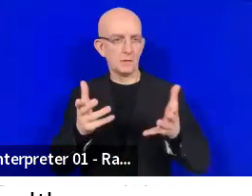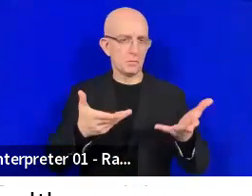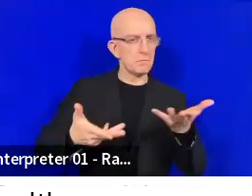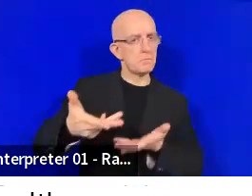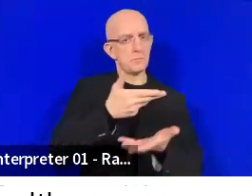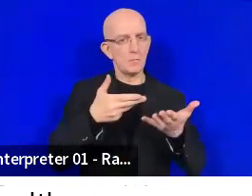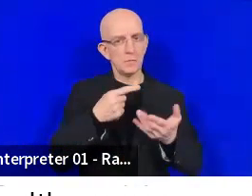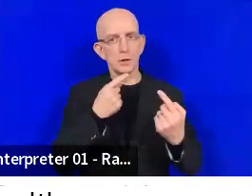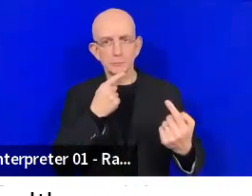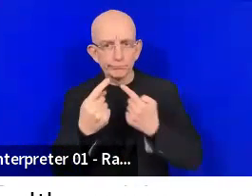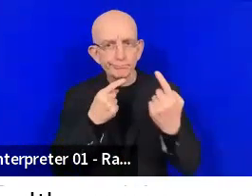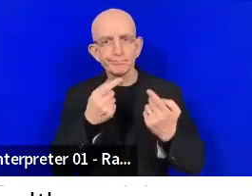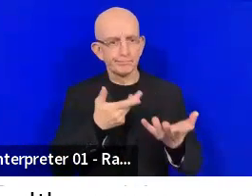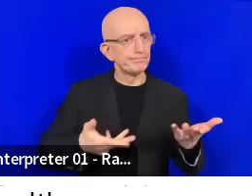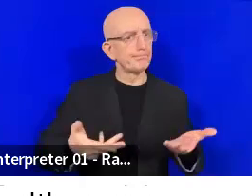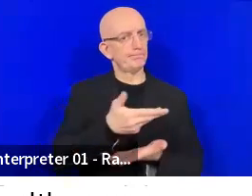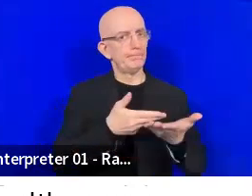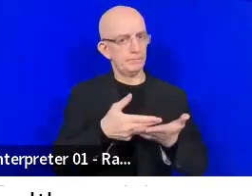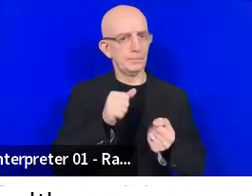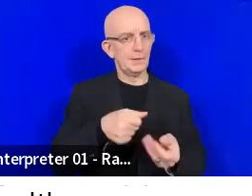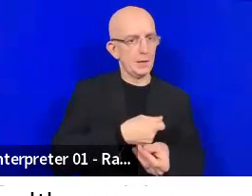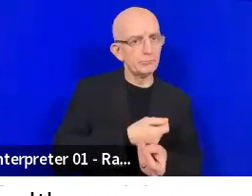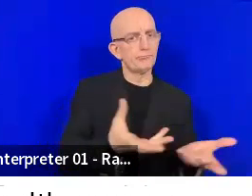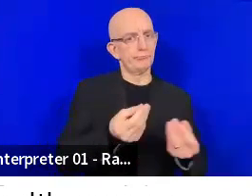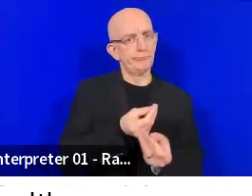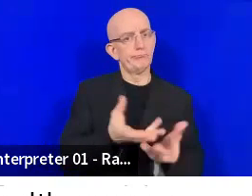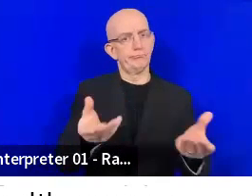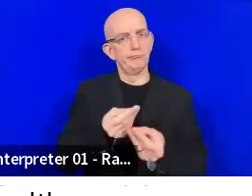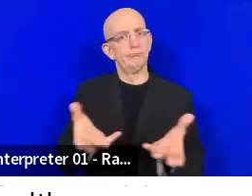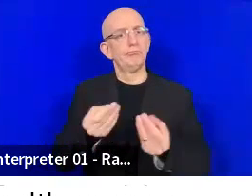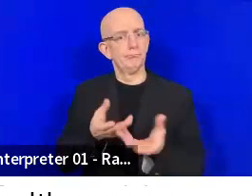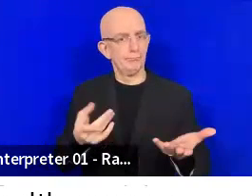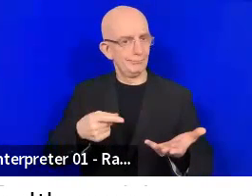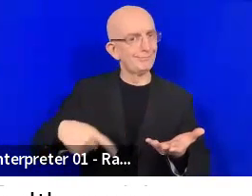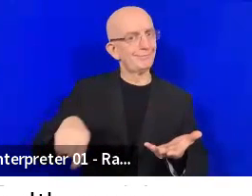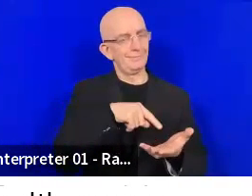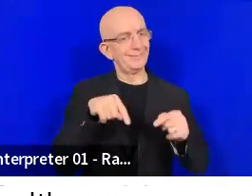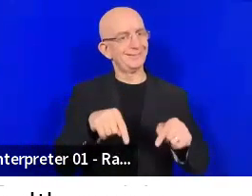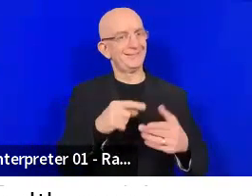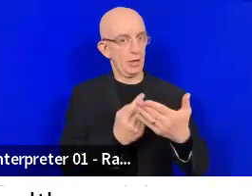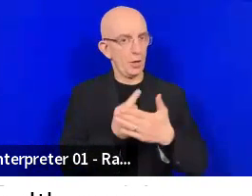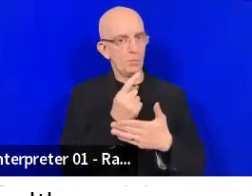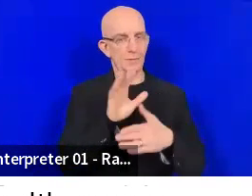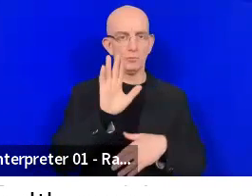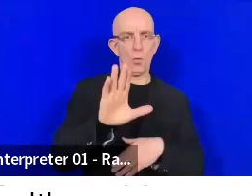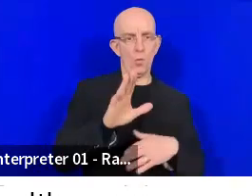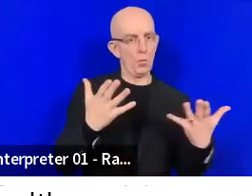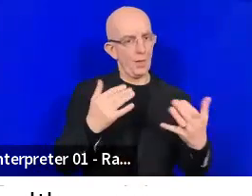Use this opportunity to share the Action Agenda and your specific asks for the country or